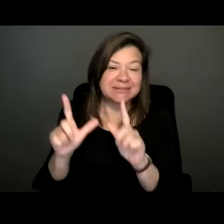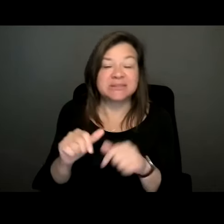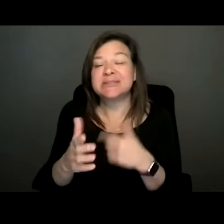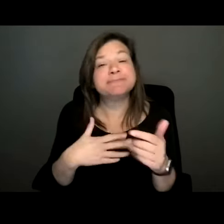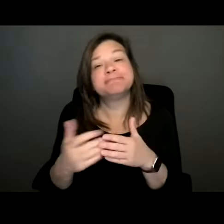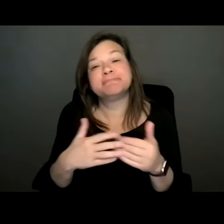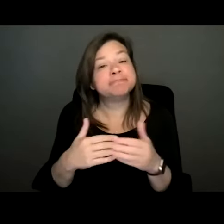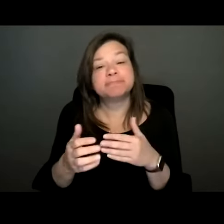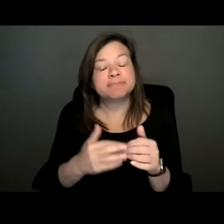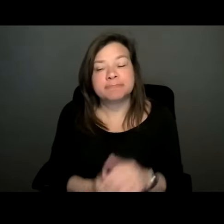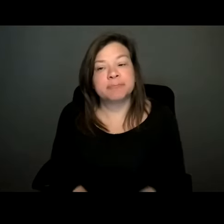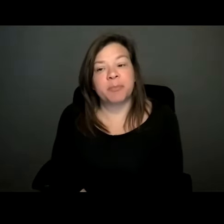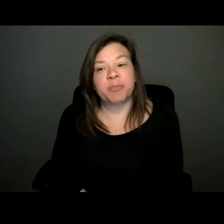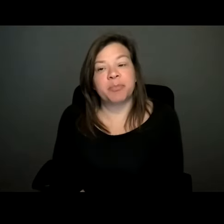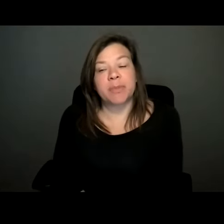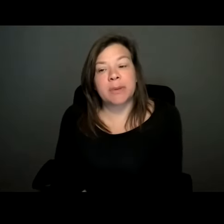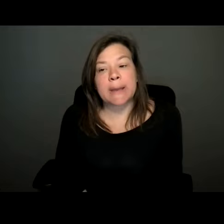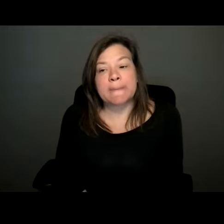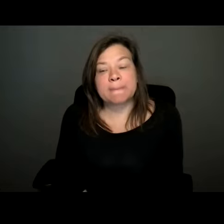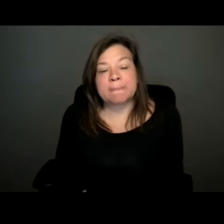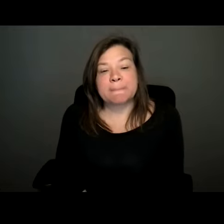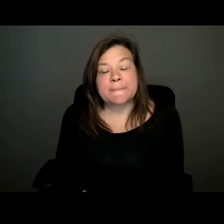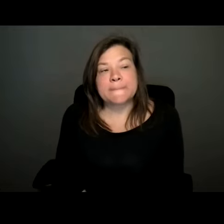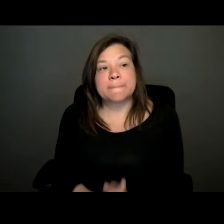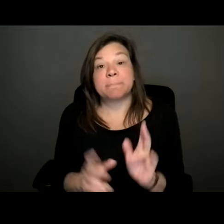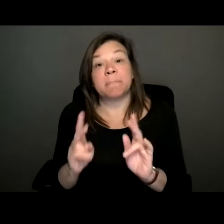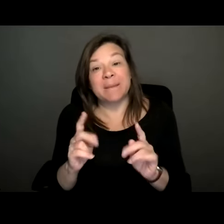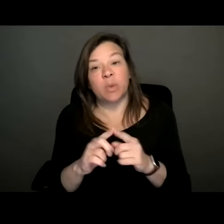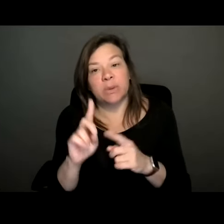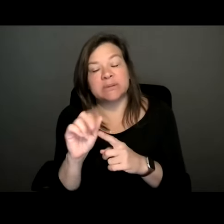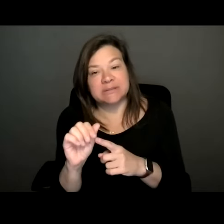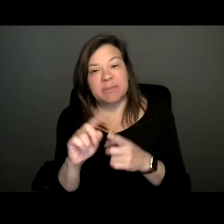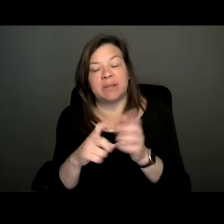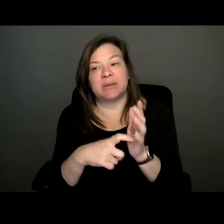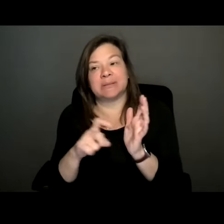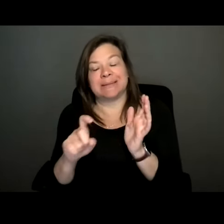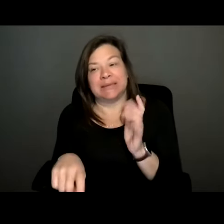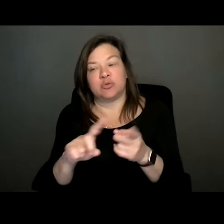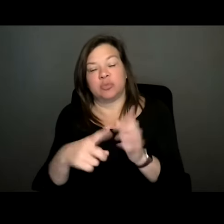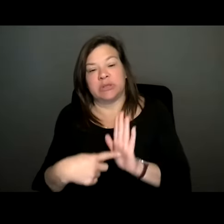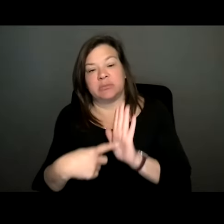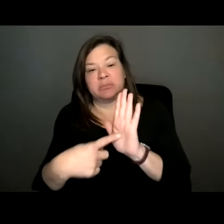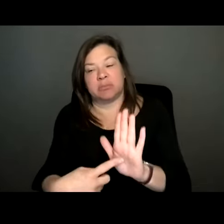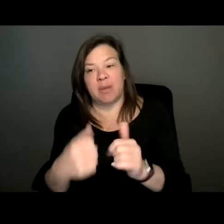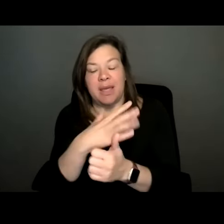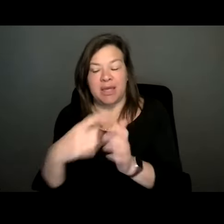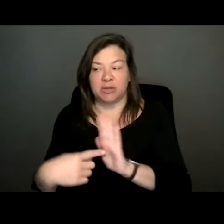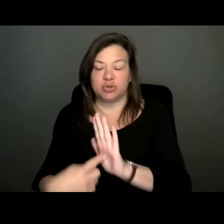I think that people with disabilities need to be represented and represented authentically.